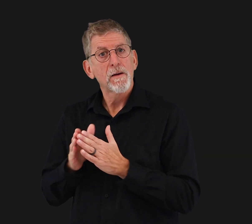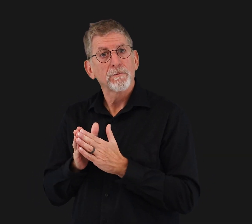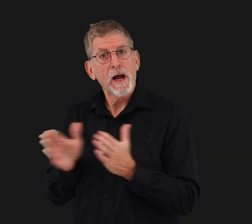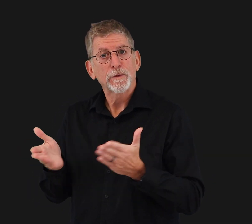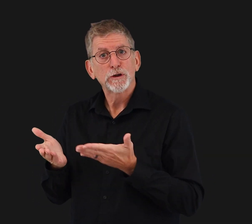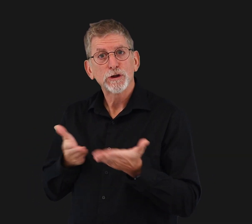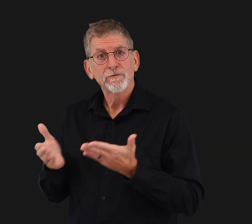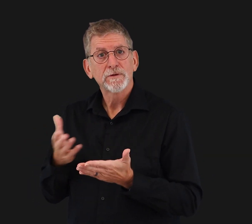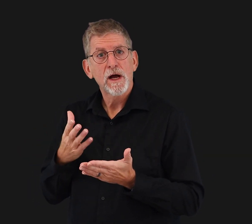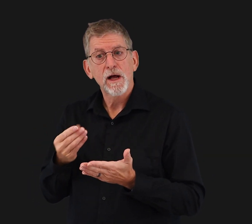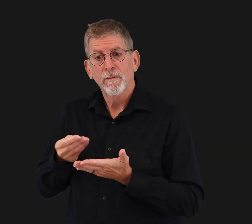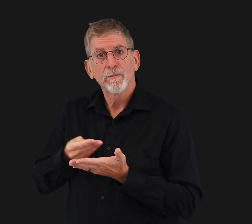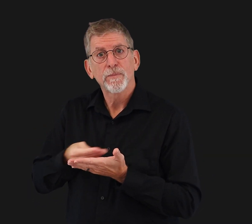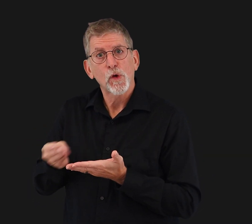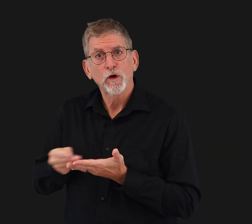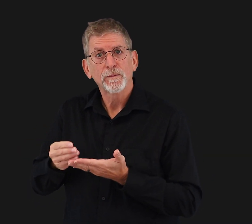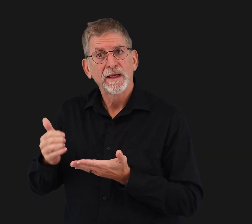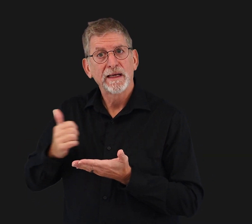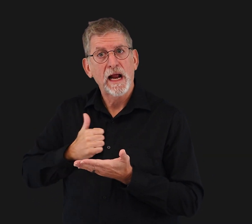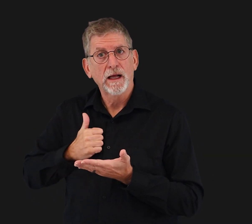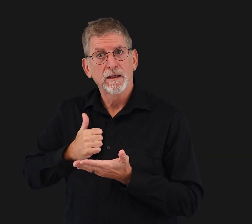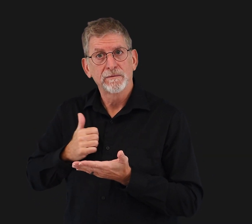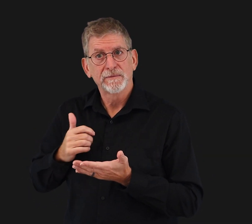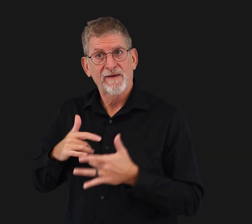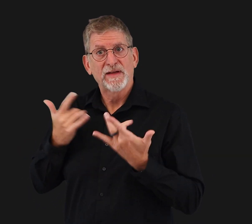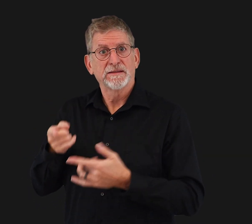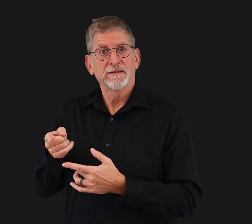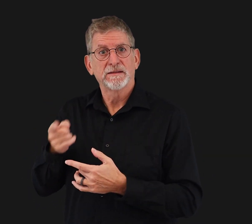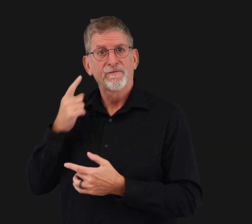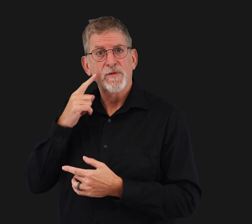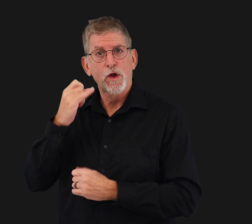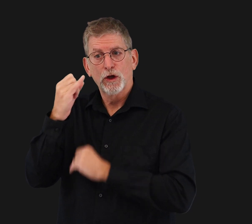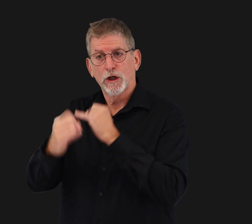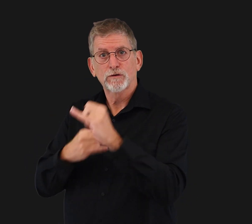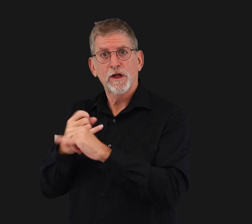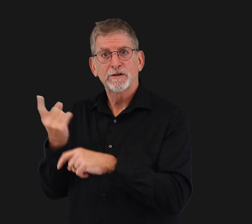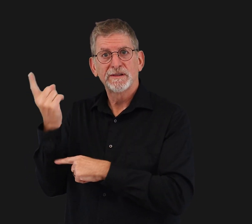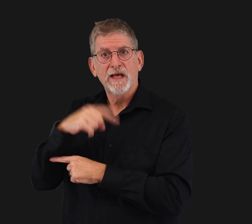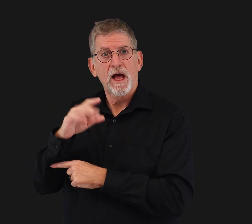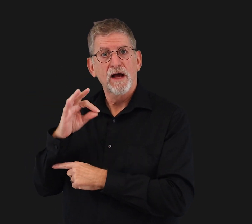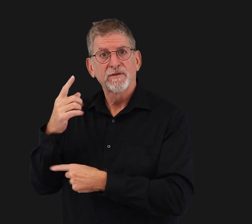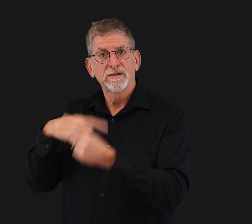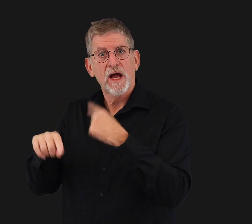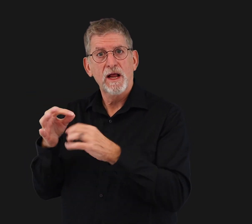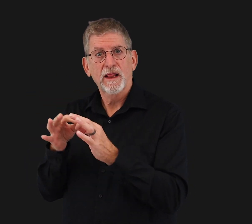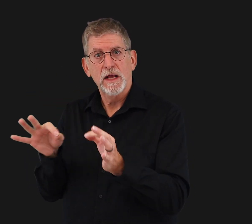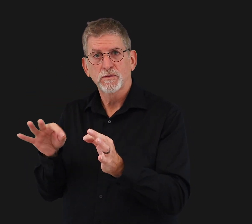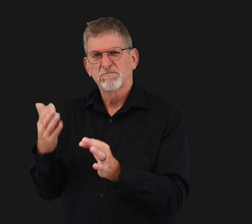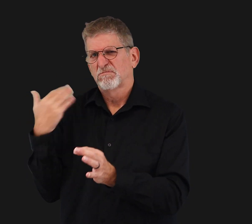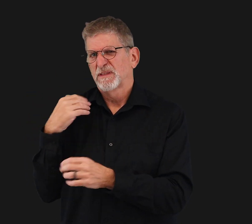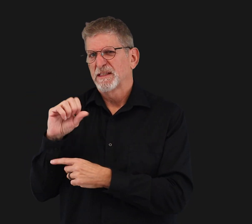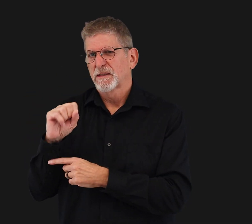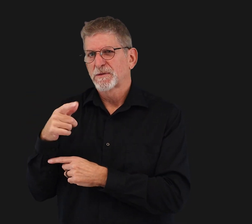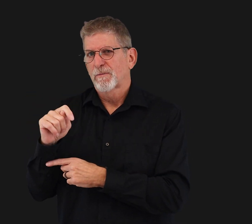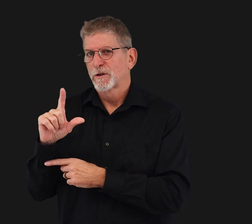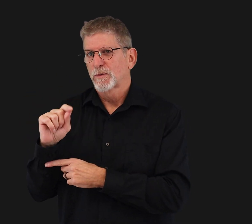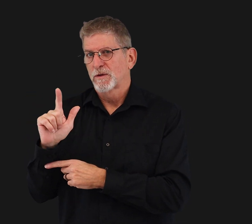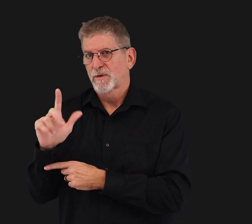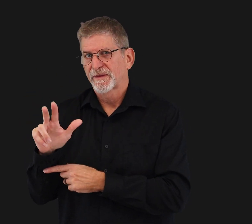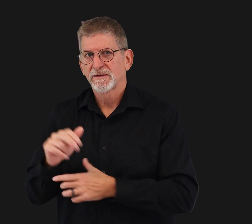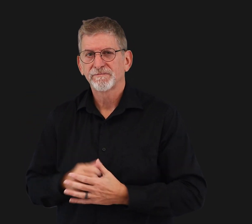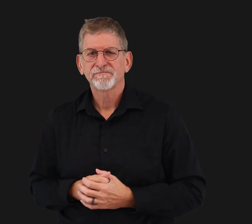◦ Public Services and Procurement Canada event for International Day of Sign Languages (September 2023)